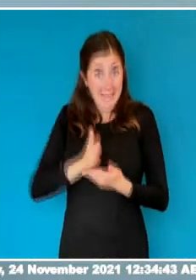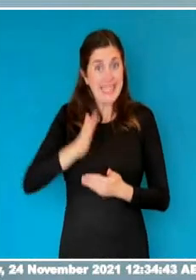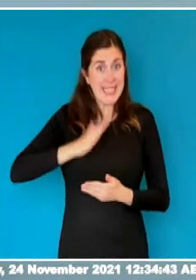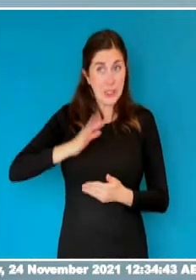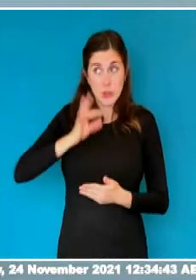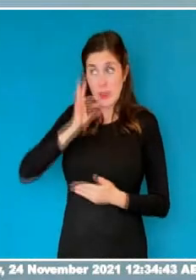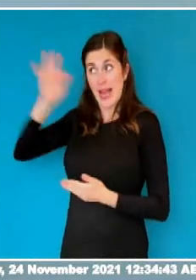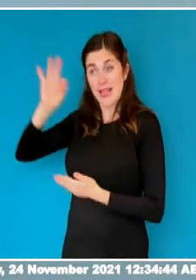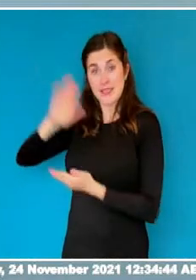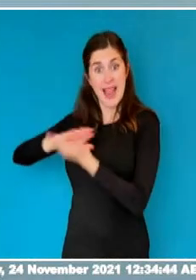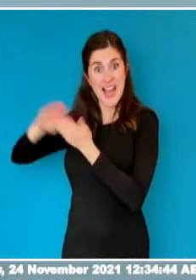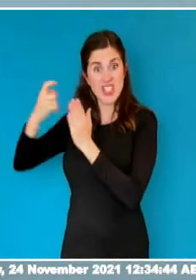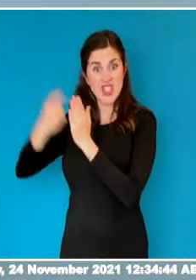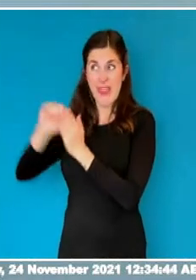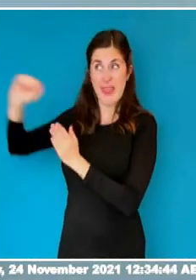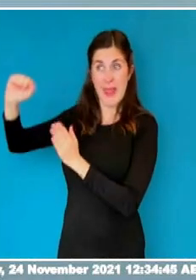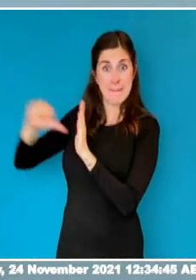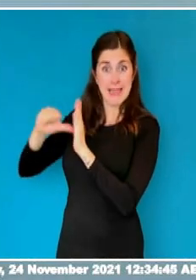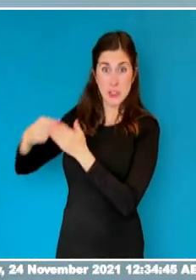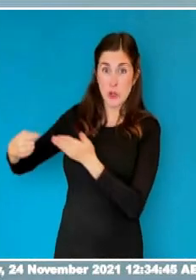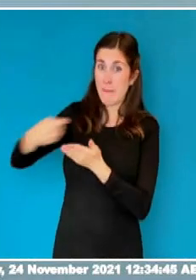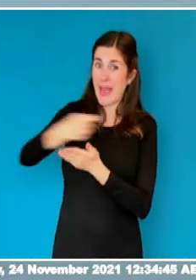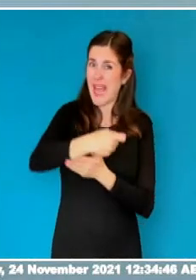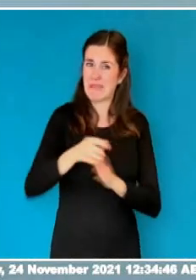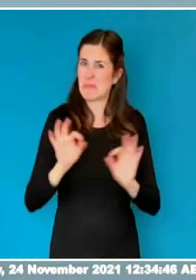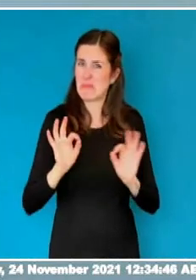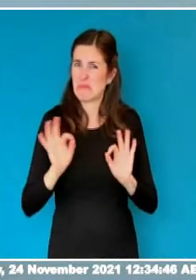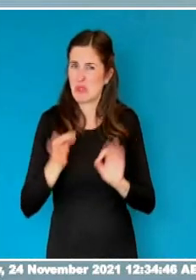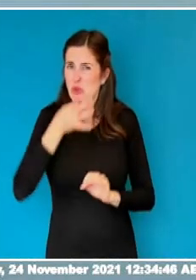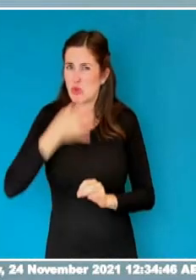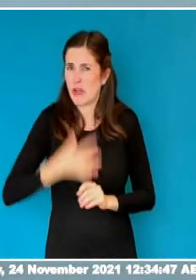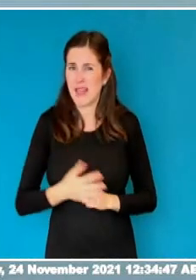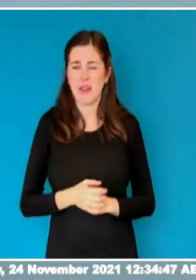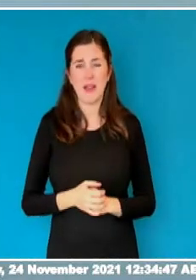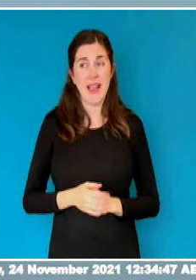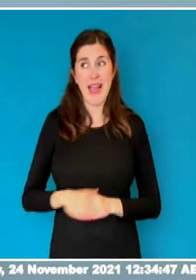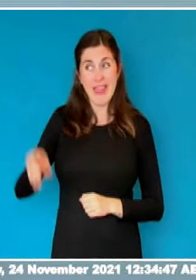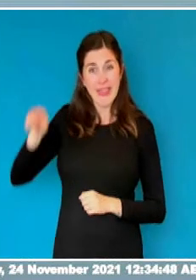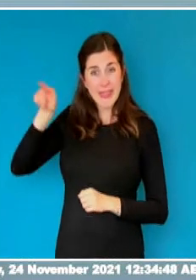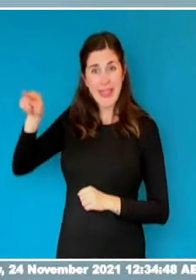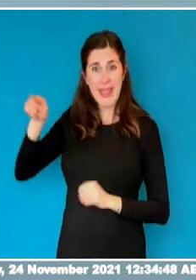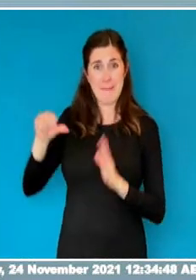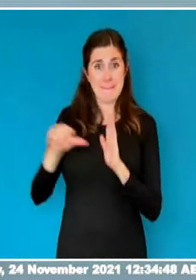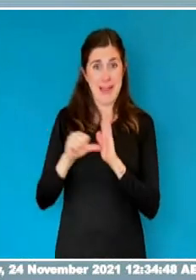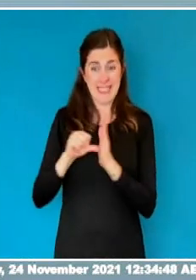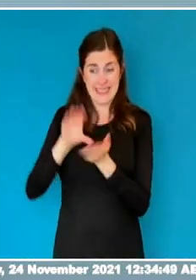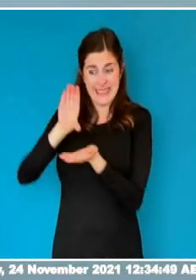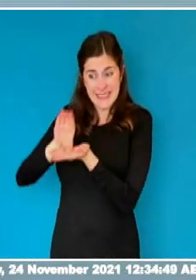often. IÂ don't have the figures with me. But the amount of money spent from that particular allocation is fairly small because